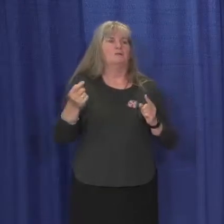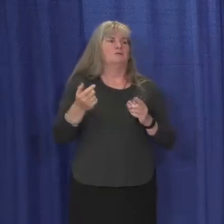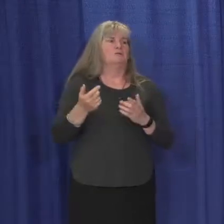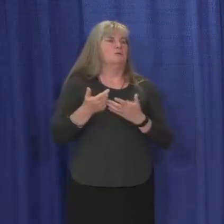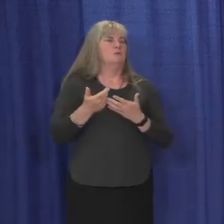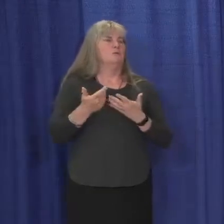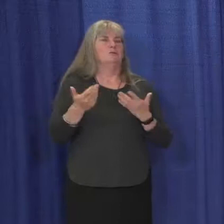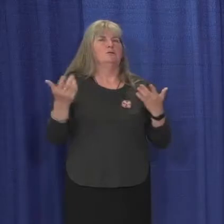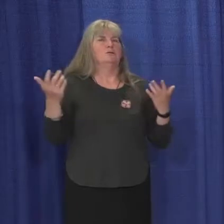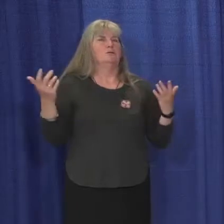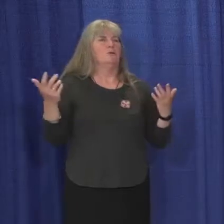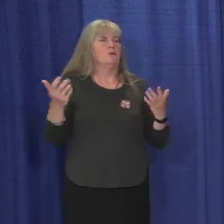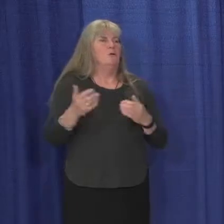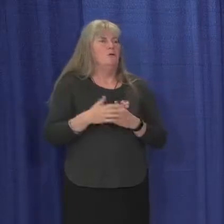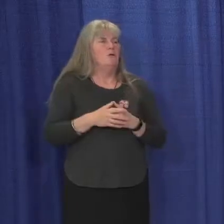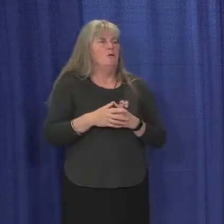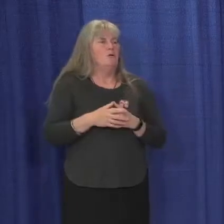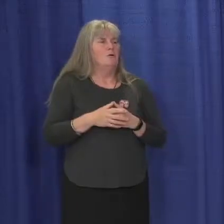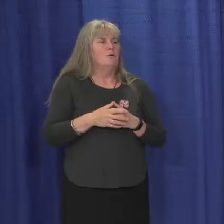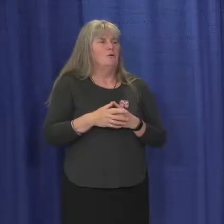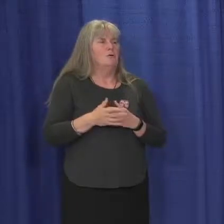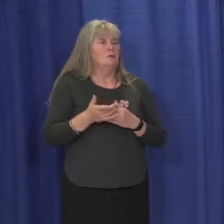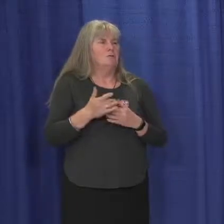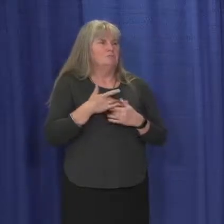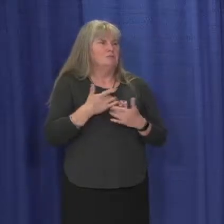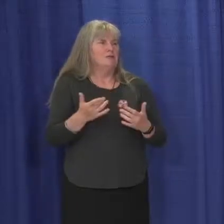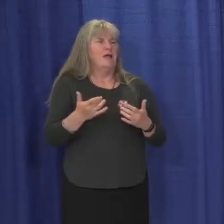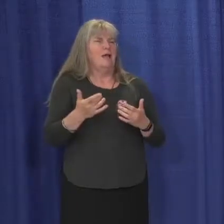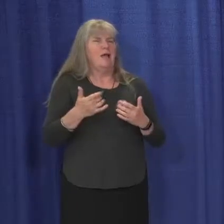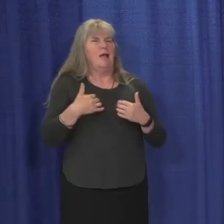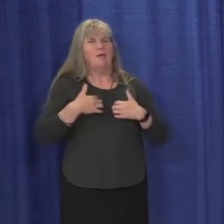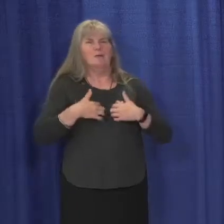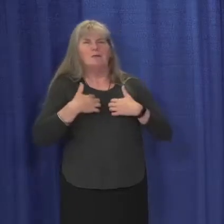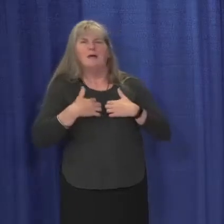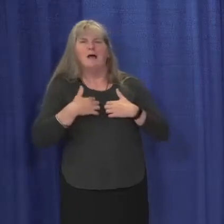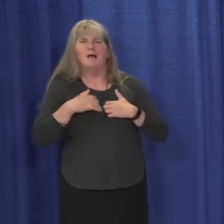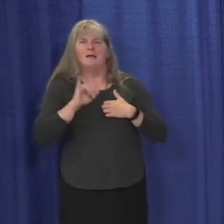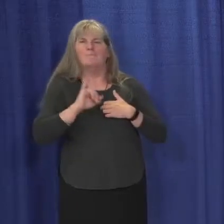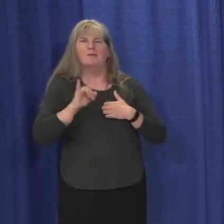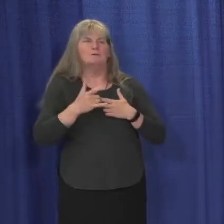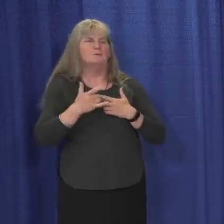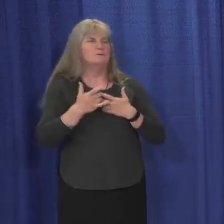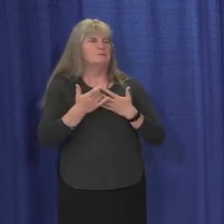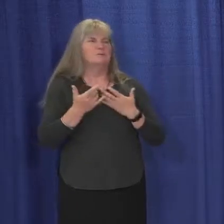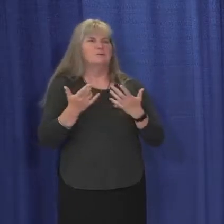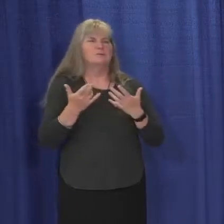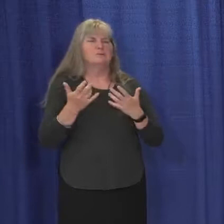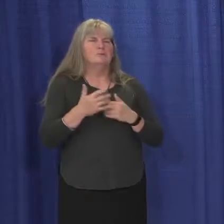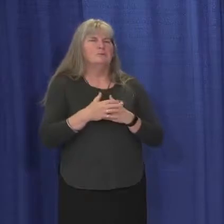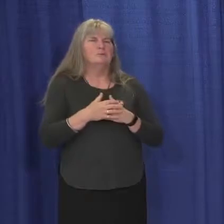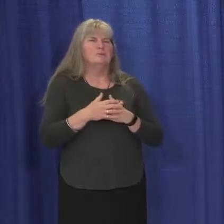seasonal allergies could flood departments getting a test when they know it's just allergies or